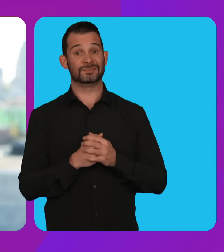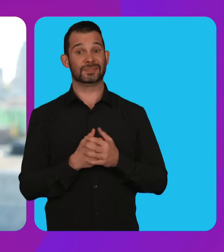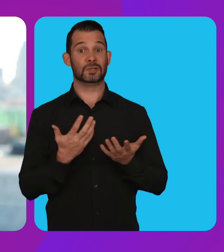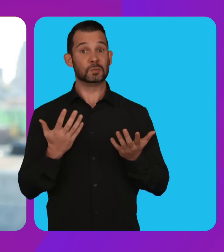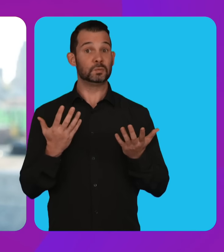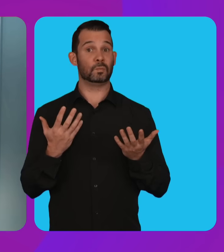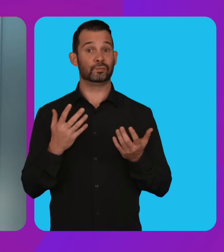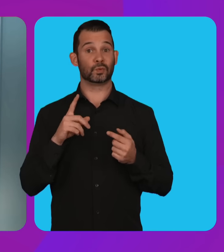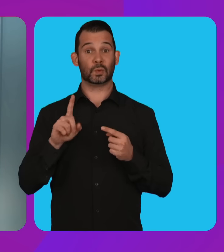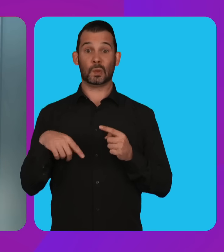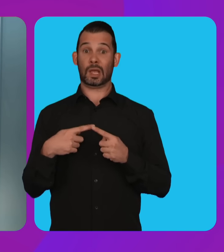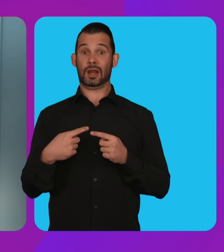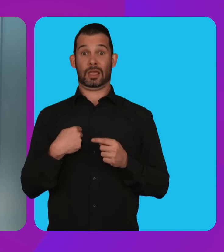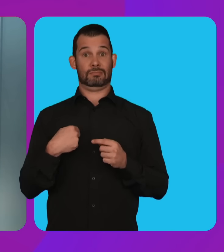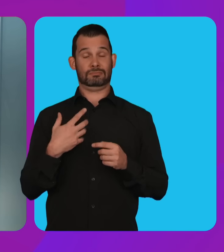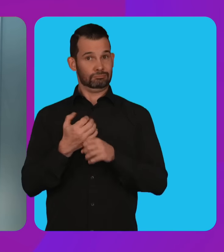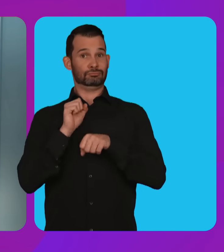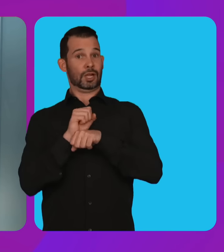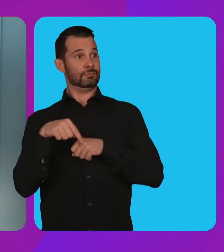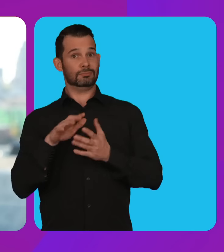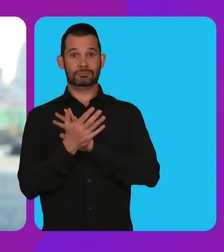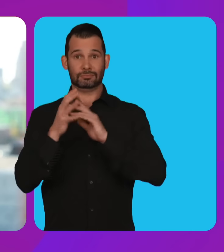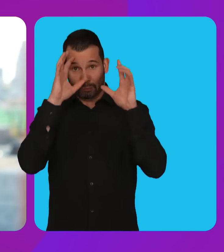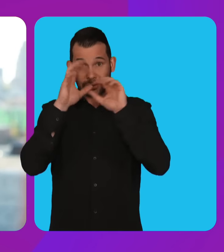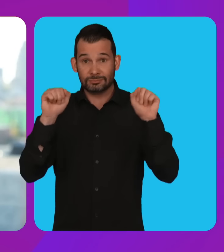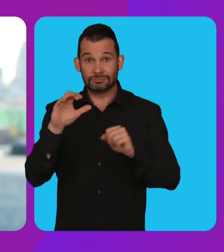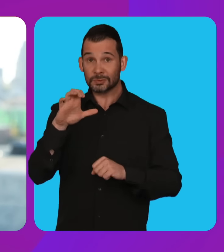So when I got this job to be the president and CEO